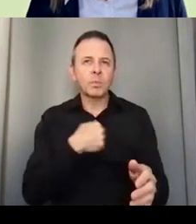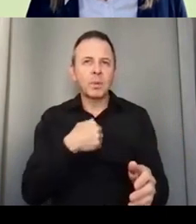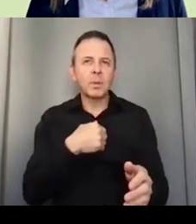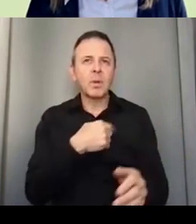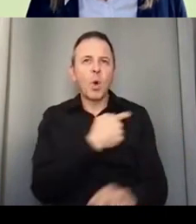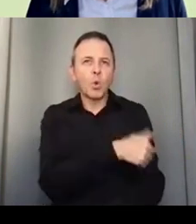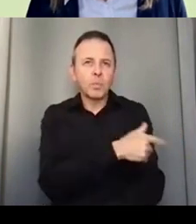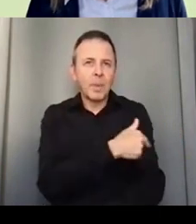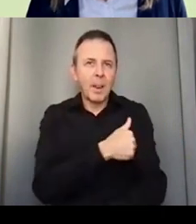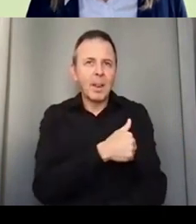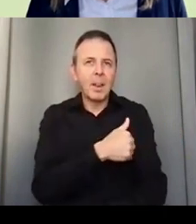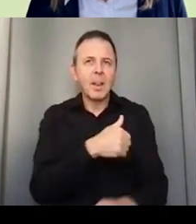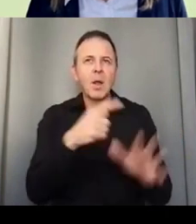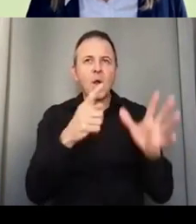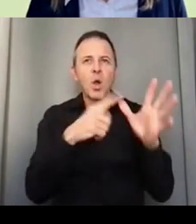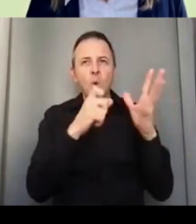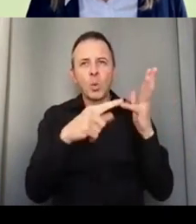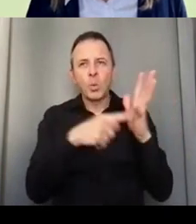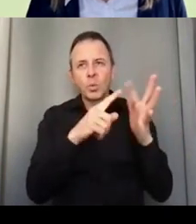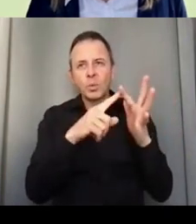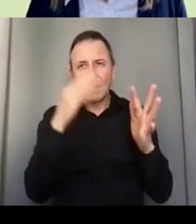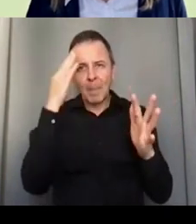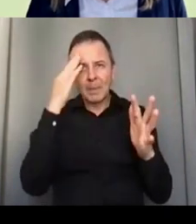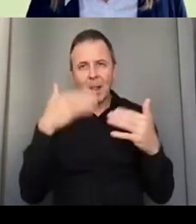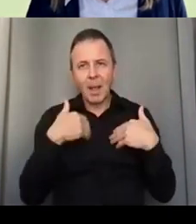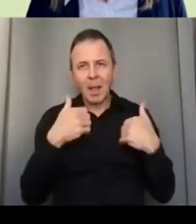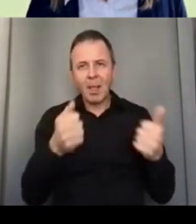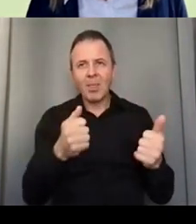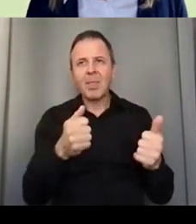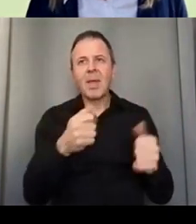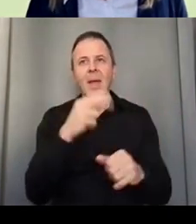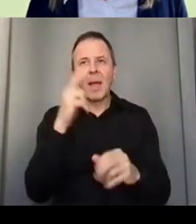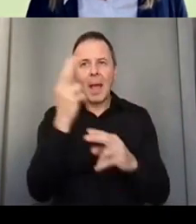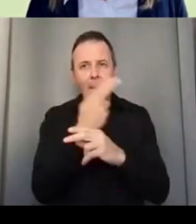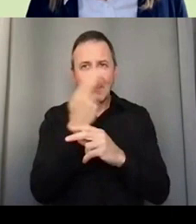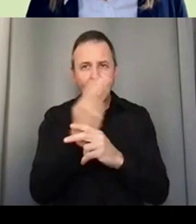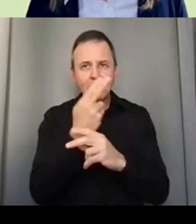Services police ambulance and Justice officers so these professionals can